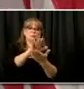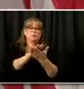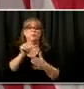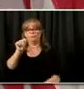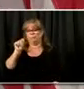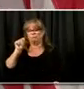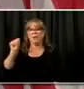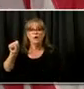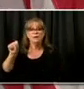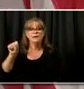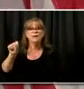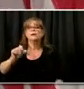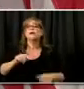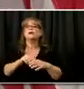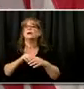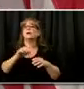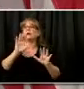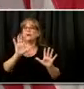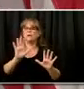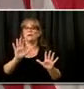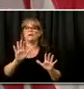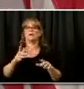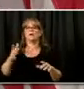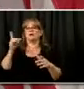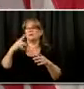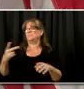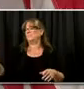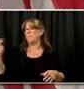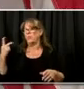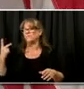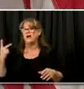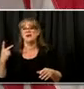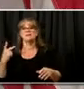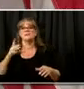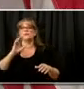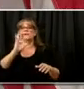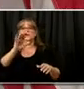this is a message that doesn’t expire on Thursday. If families are not enrolled this week,